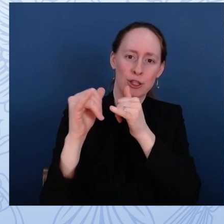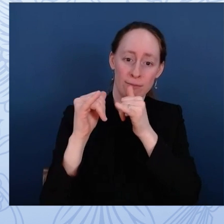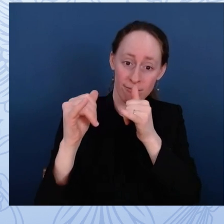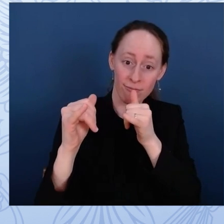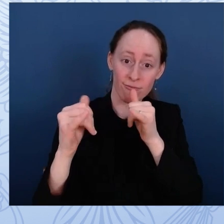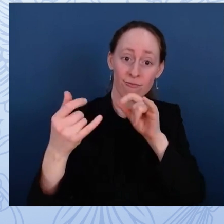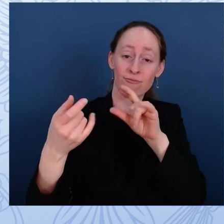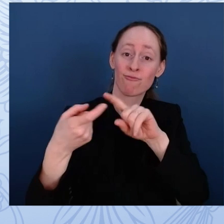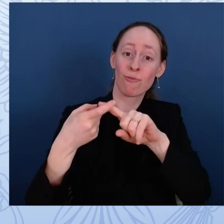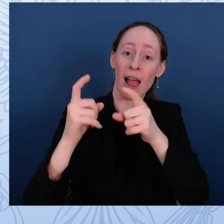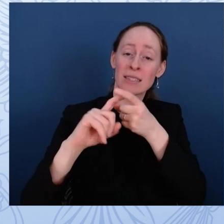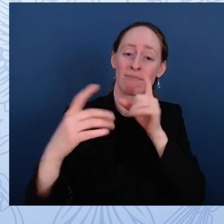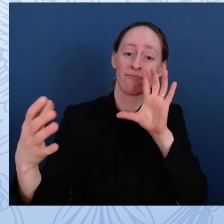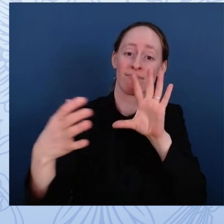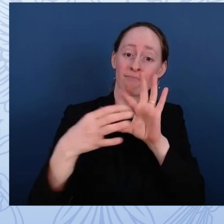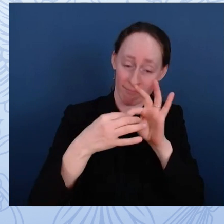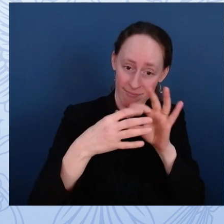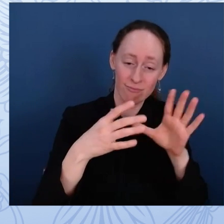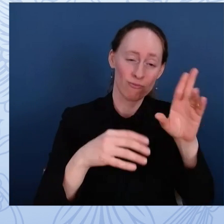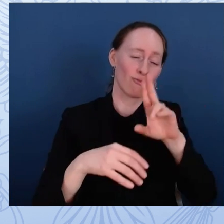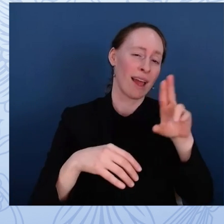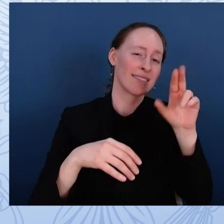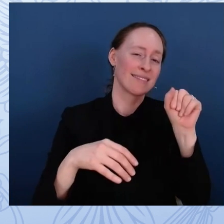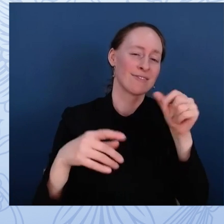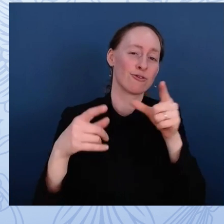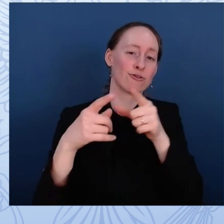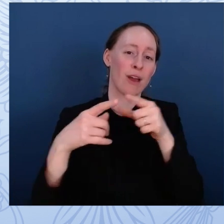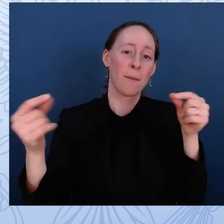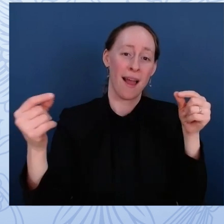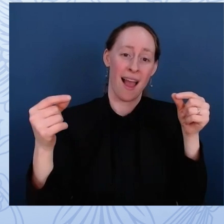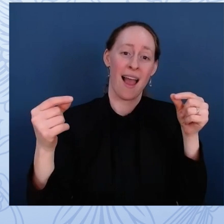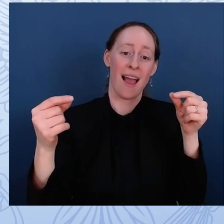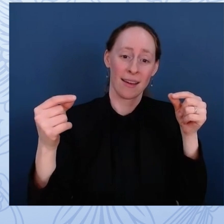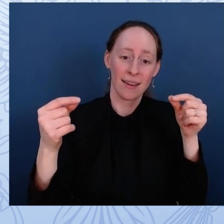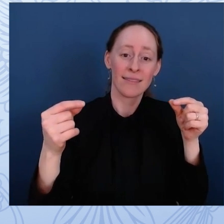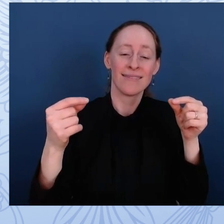And those threads that bind us, people to people, heart to heart.